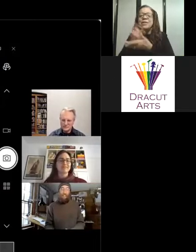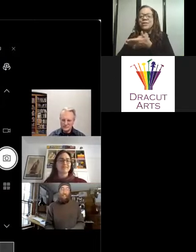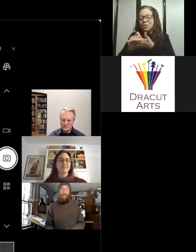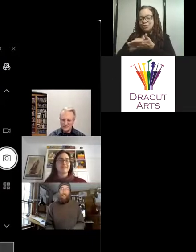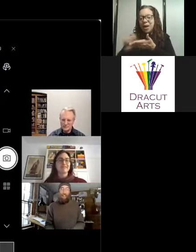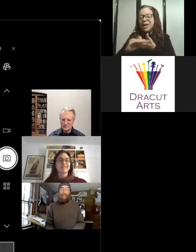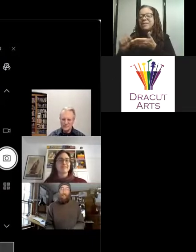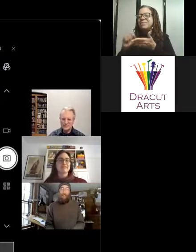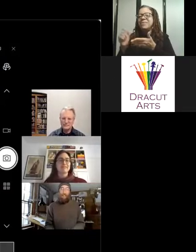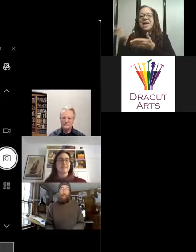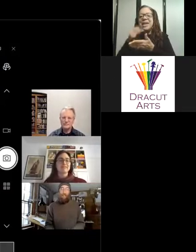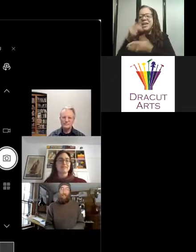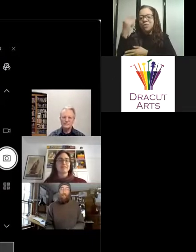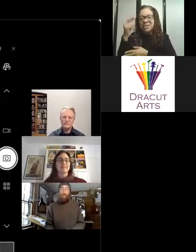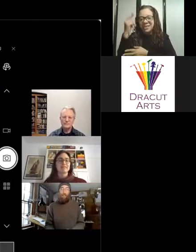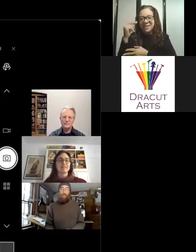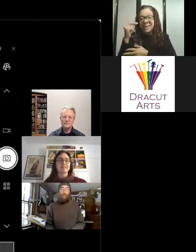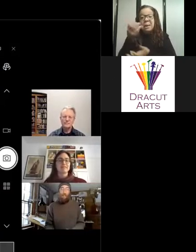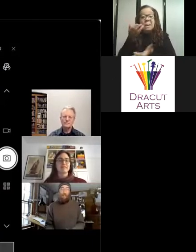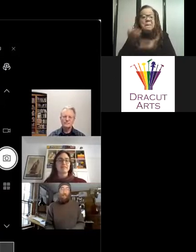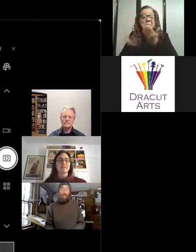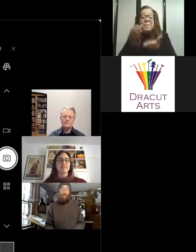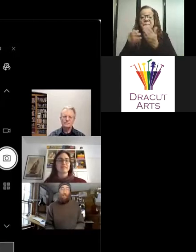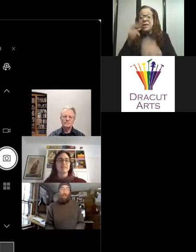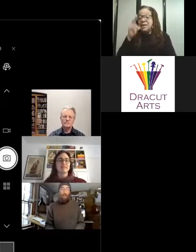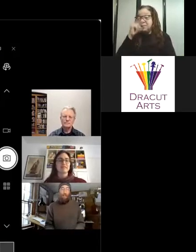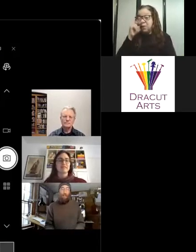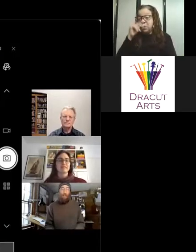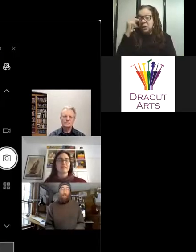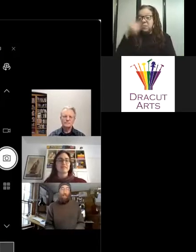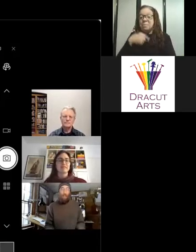and I notice he says 'perhaps it is foolish for me to write so often'-- well